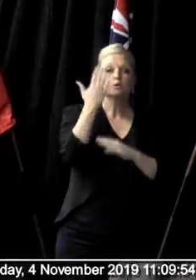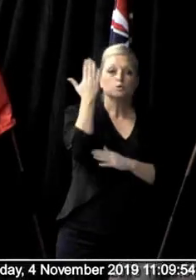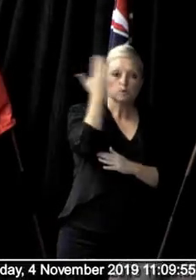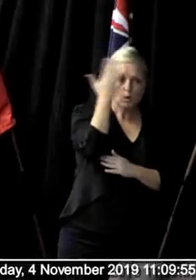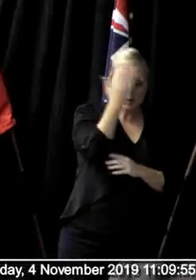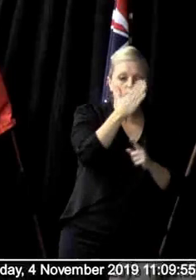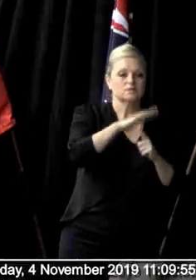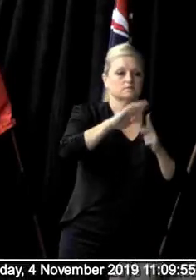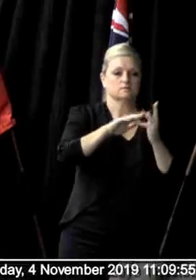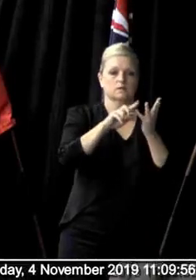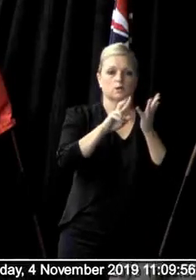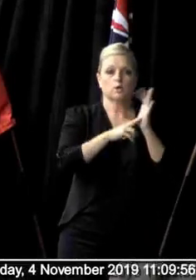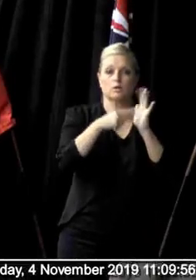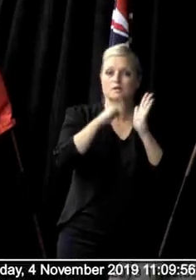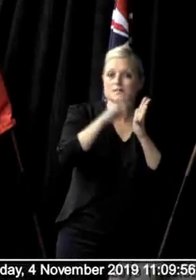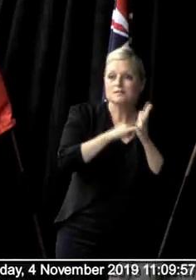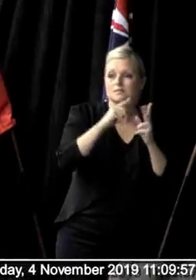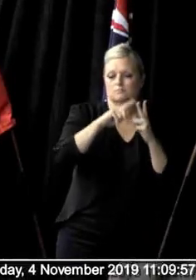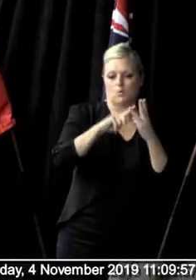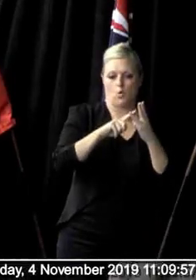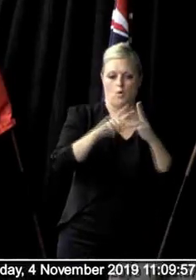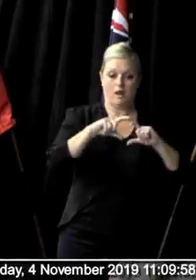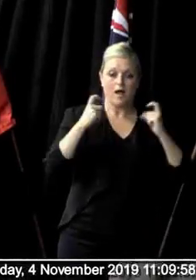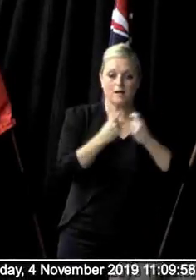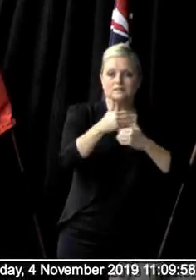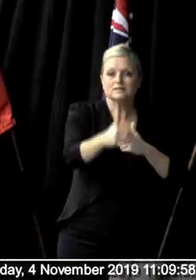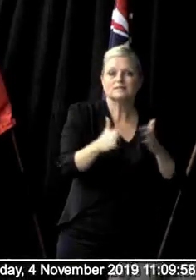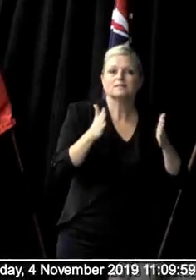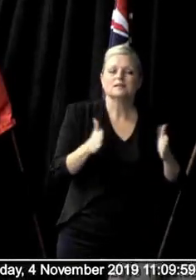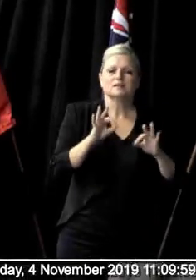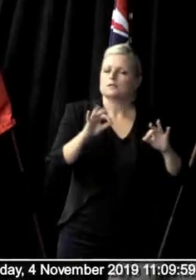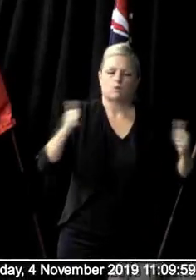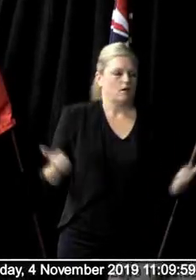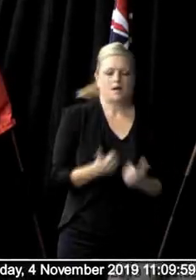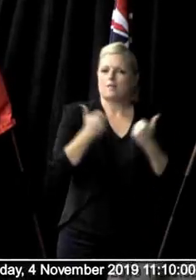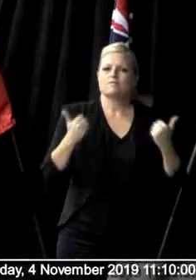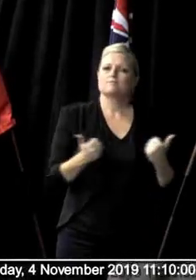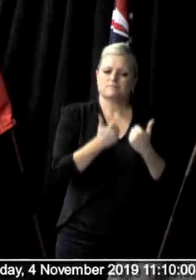the cultural education and connection to community that may be provided in the mainstream environment.